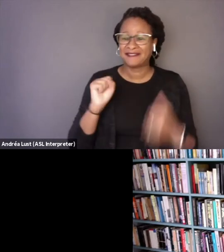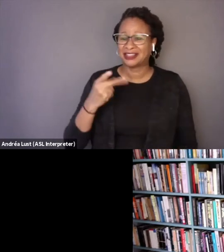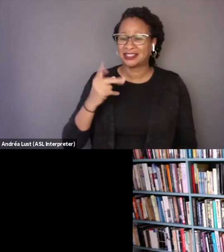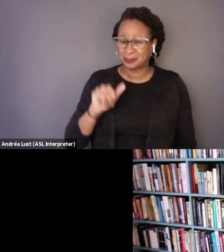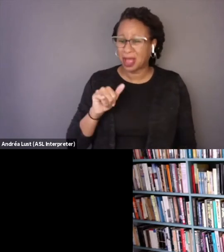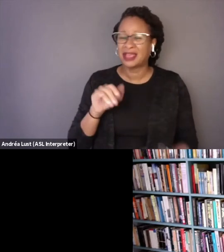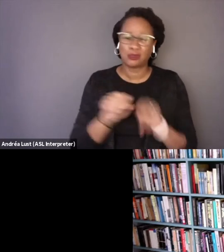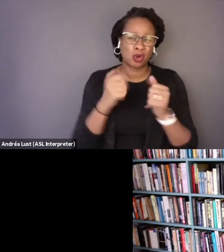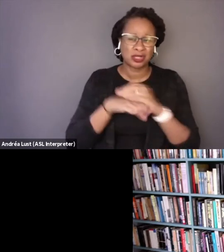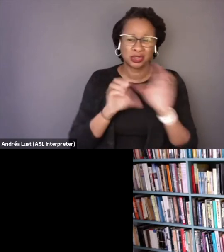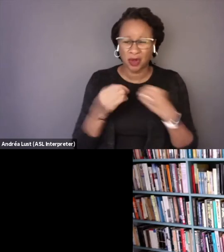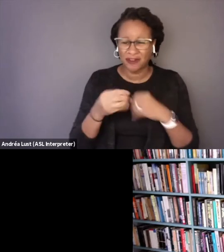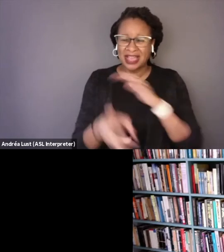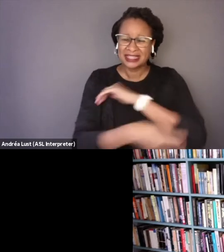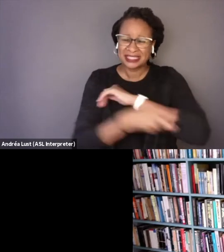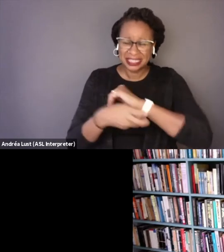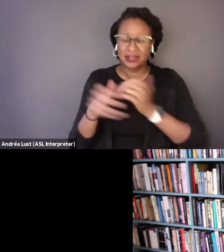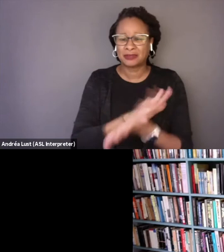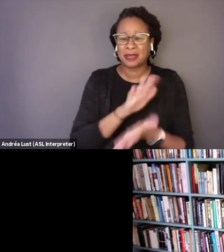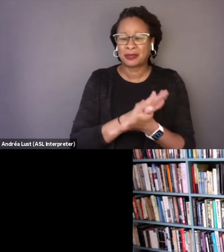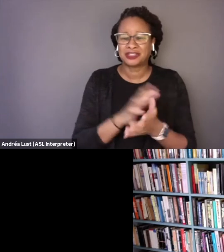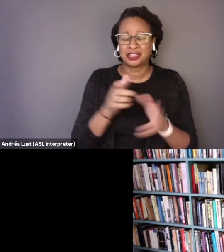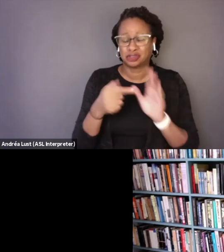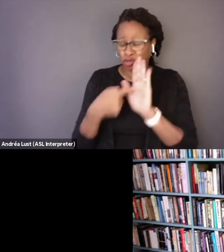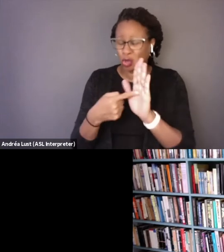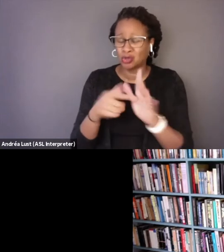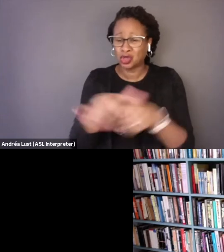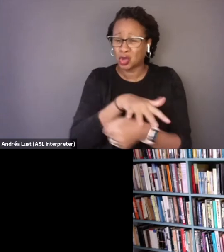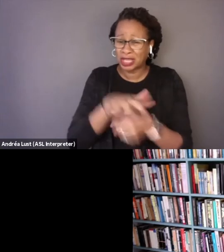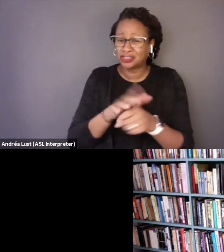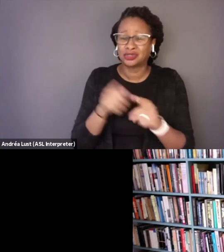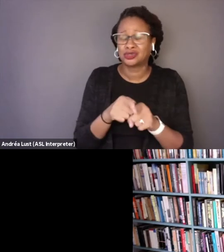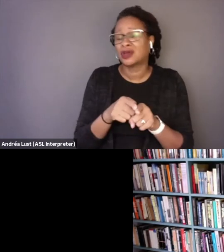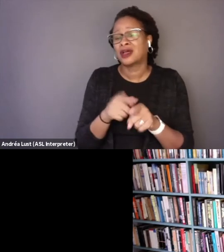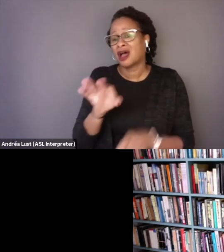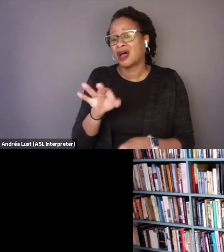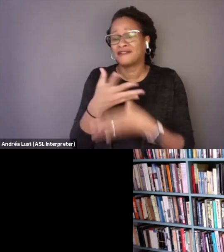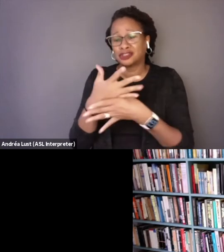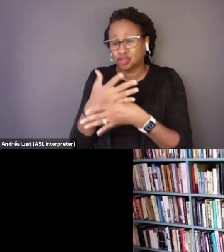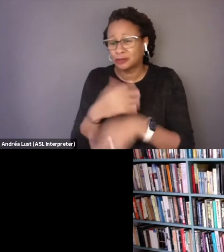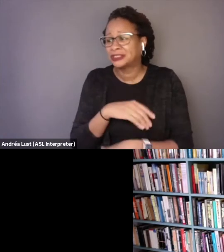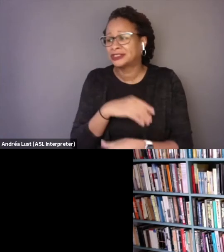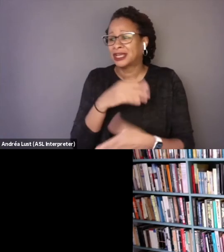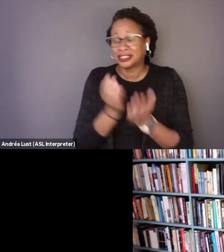that would show the location of German ships that he brought to the French Navy, and also him using his celebrity